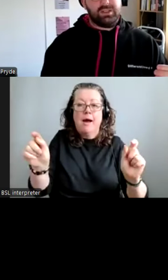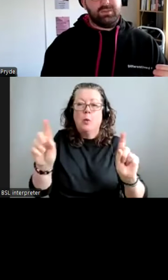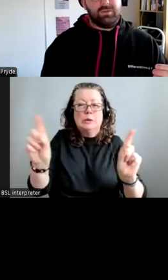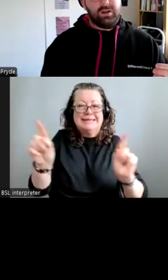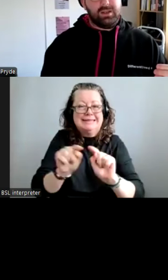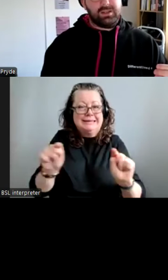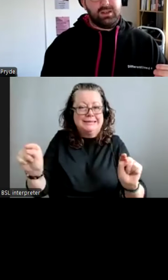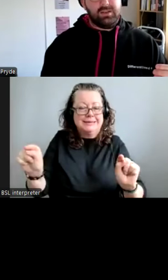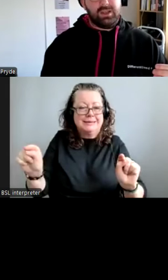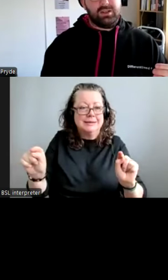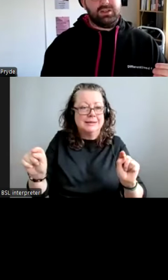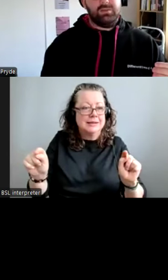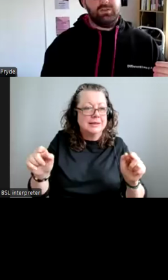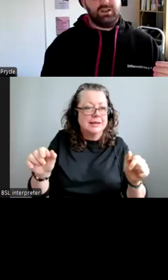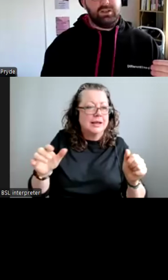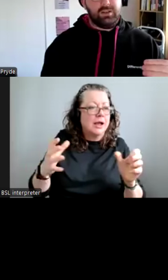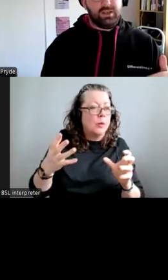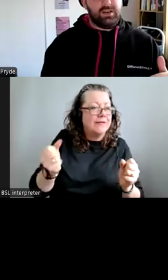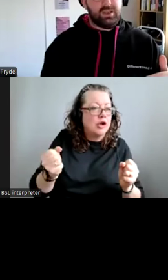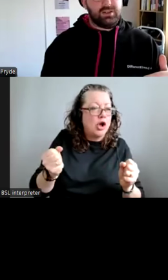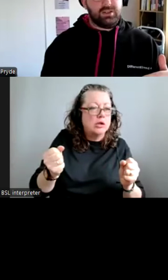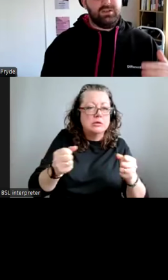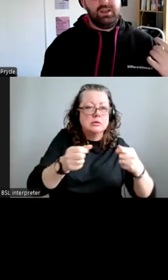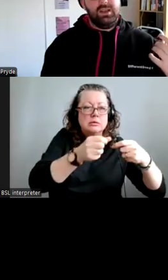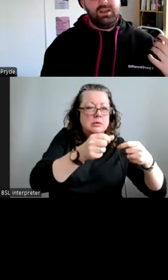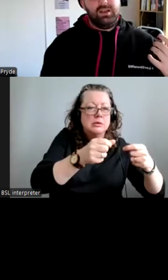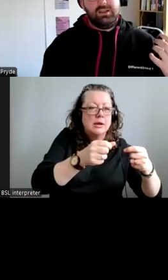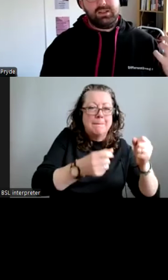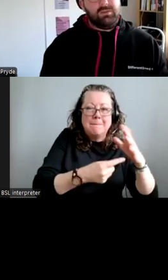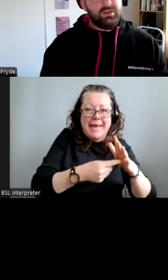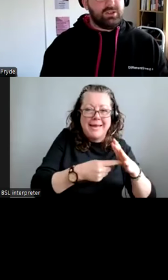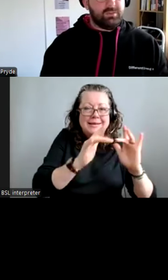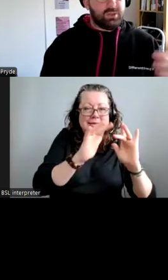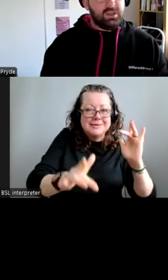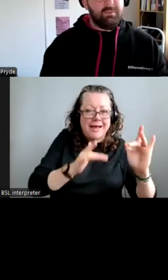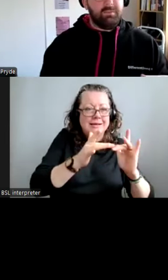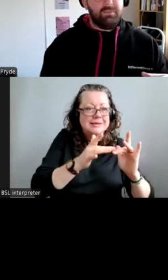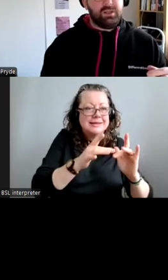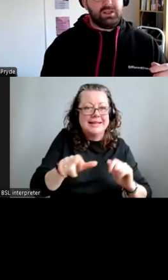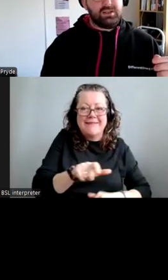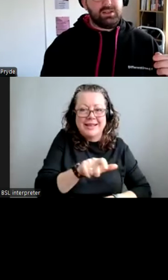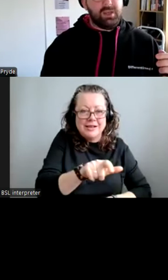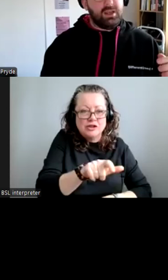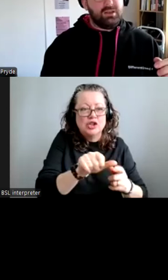For example, we've got a main site navigation, we've got a utility navigation. The screen reader can jump between them, we can then see main,